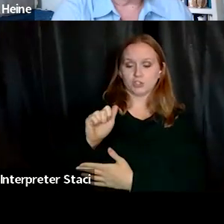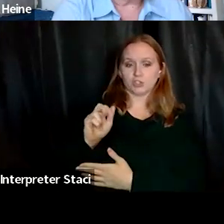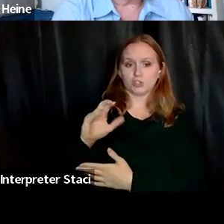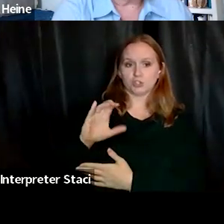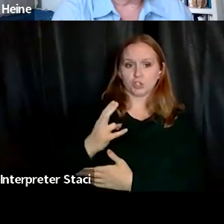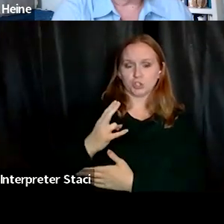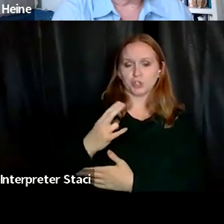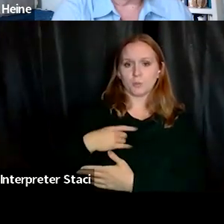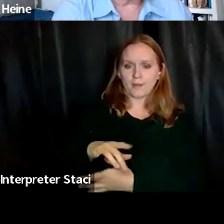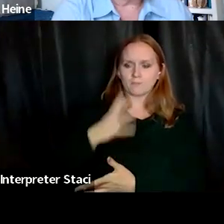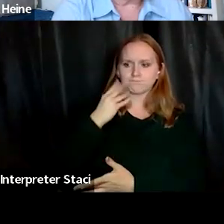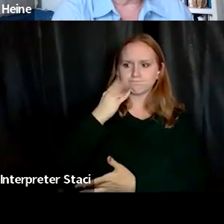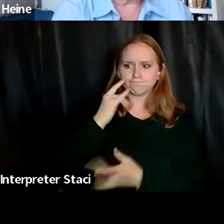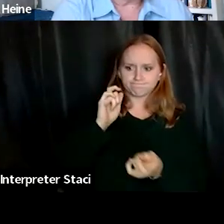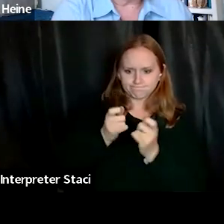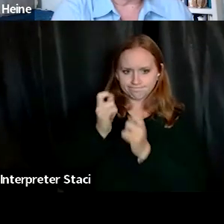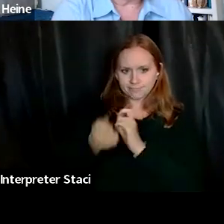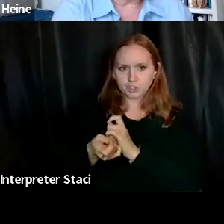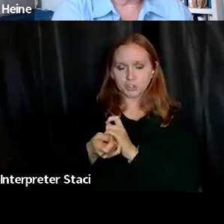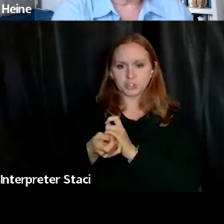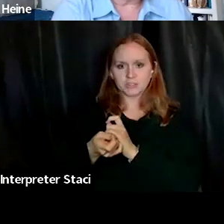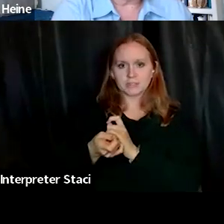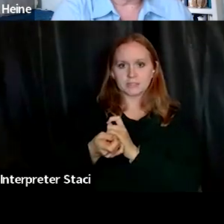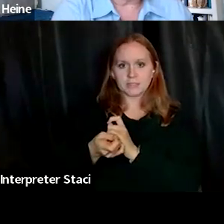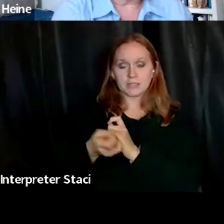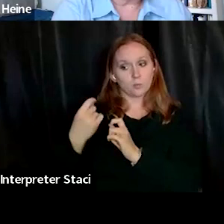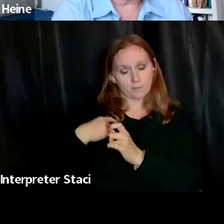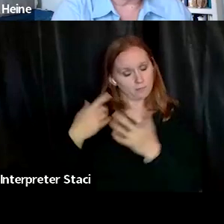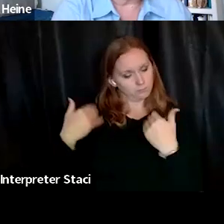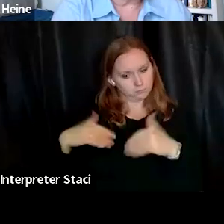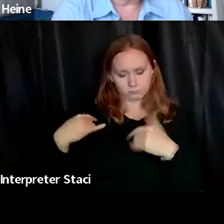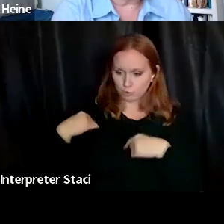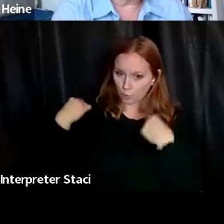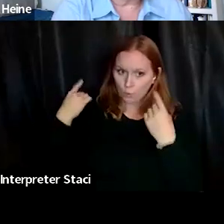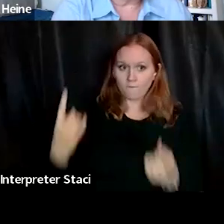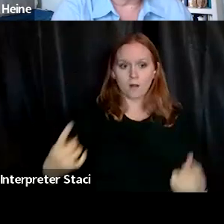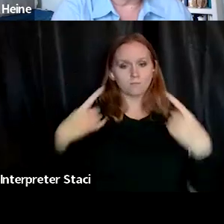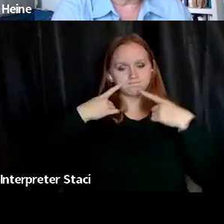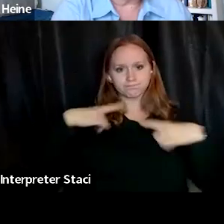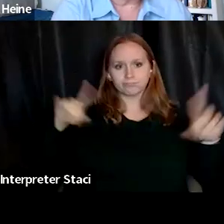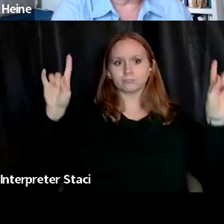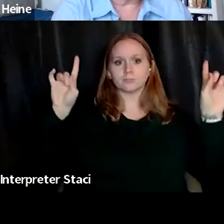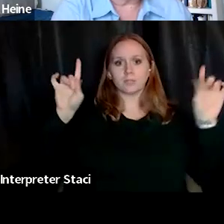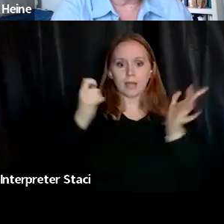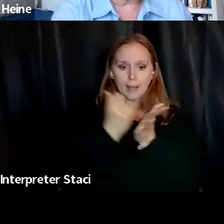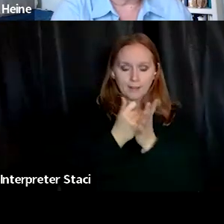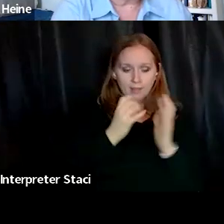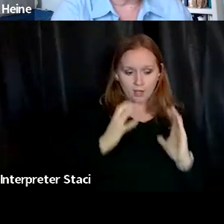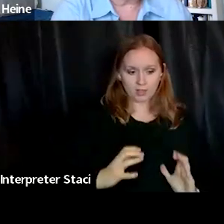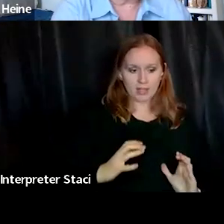And we have been very successful thus far helping a lot of our clients obtain income,